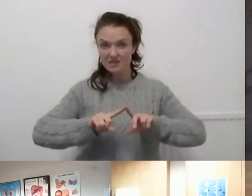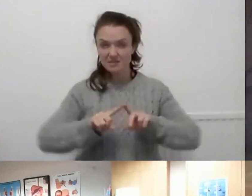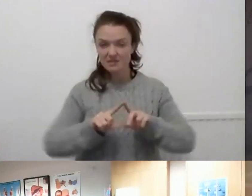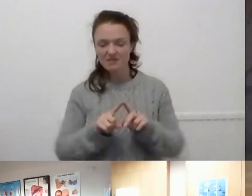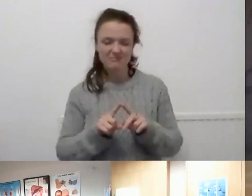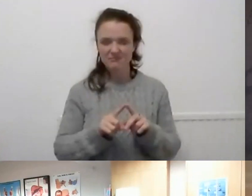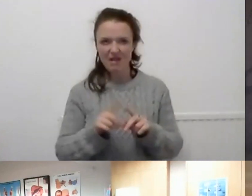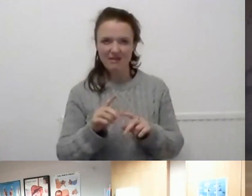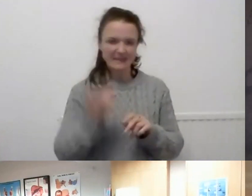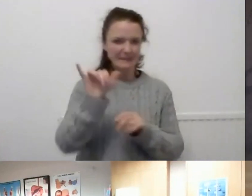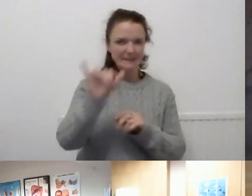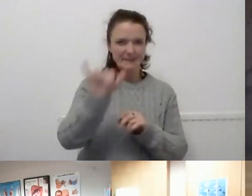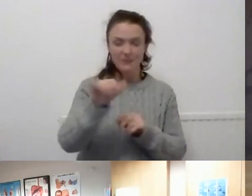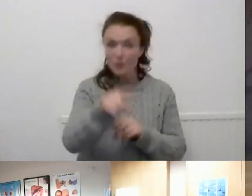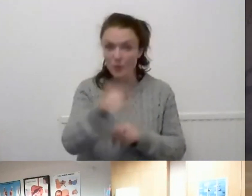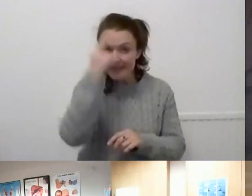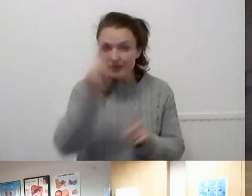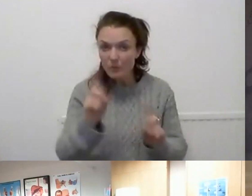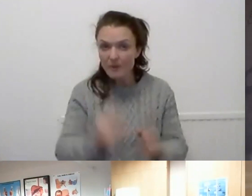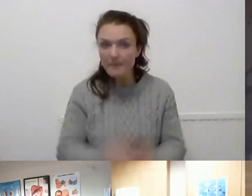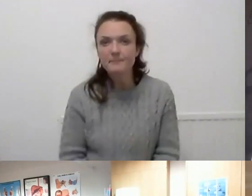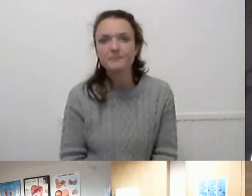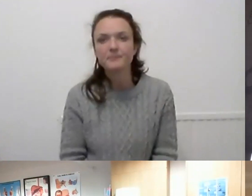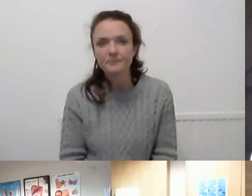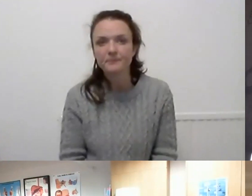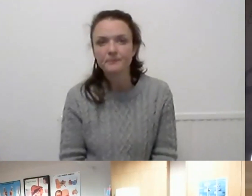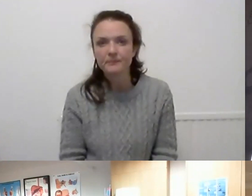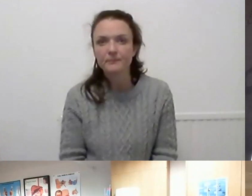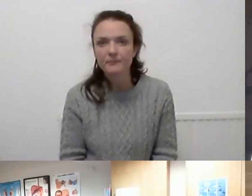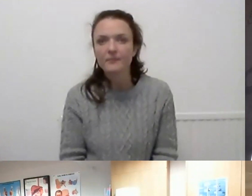I think you should really, there is a lot of historical issues around people really trusting